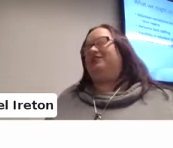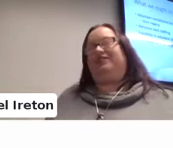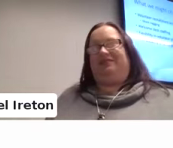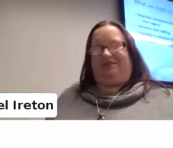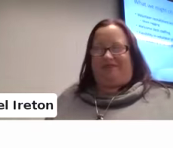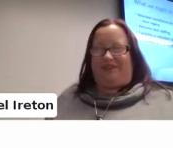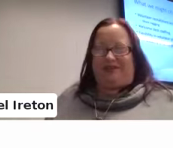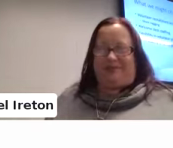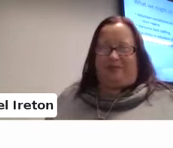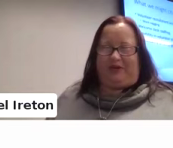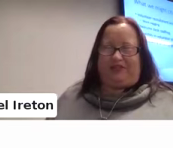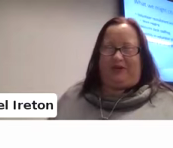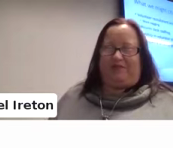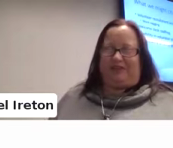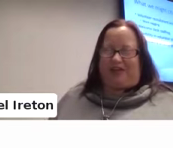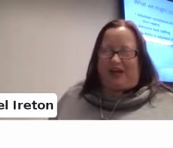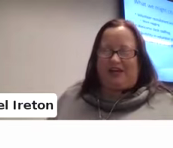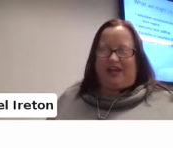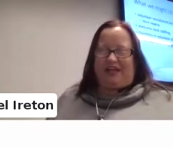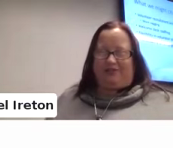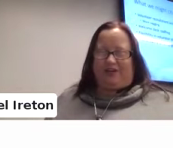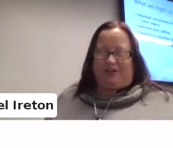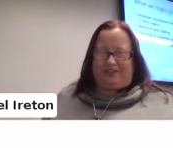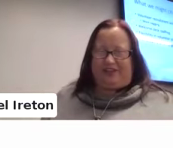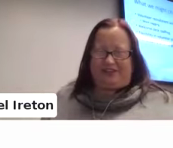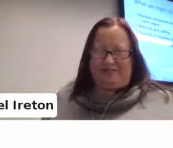So you've got a nag your volunteers. We didn't do that.